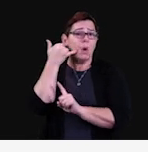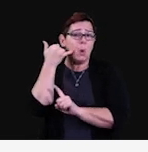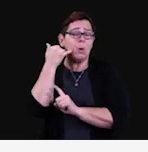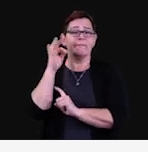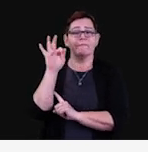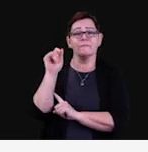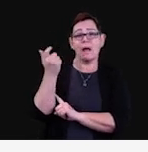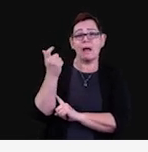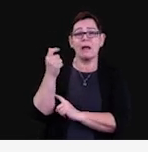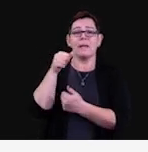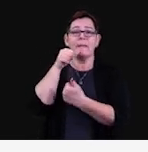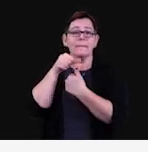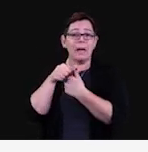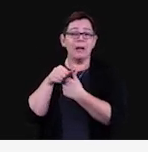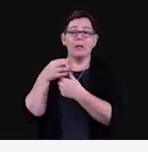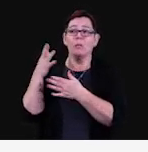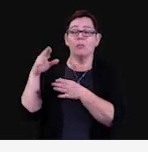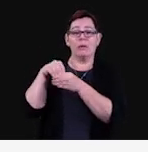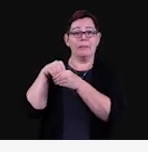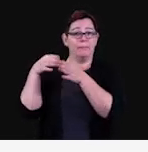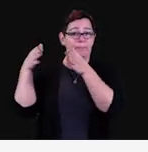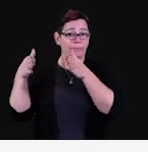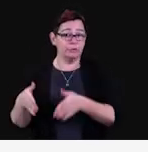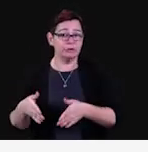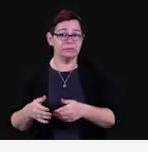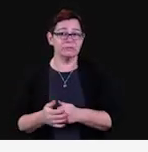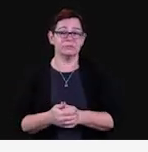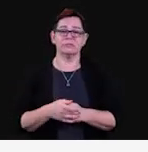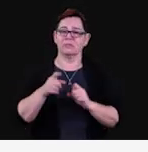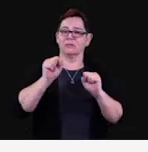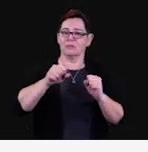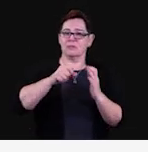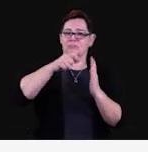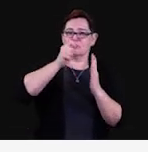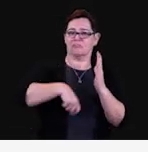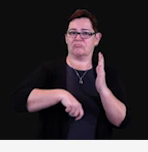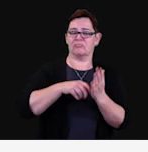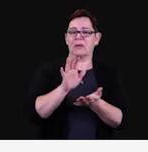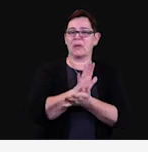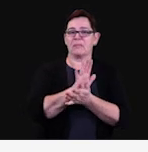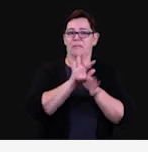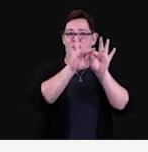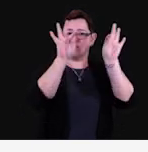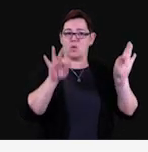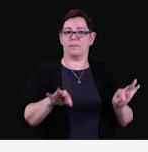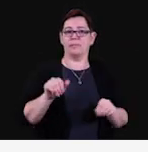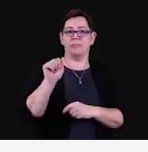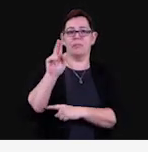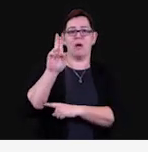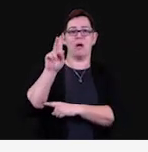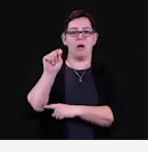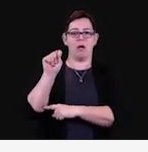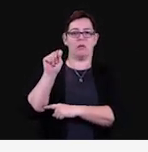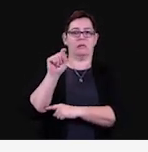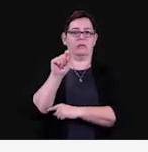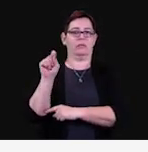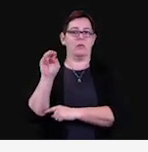can complete a paper Form AUT-01, Authorize a Representative for Offline